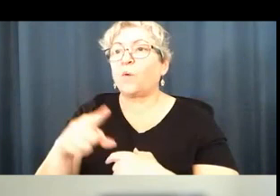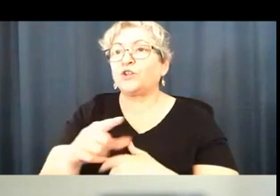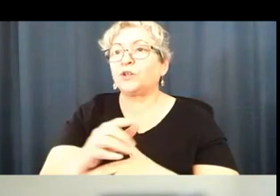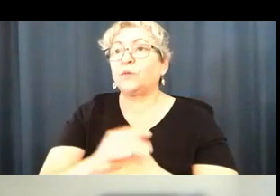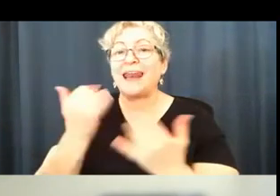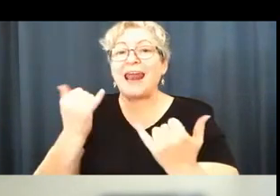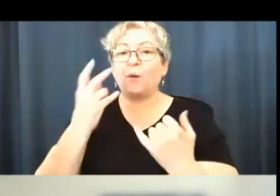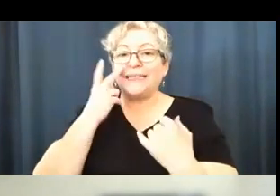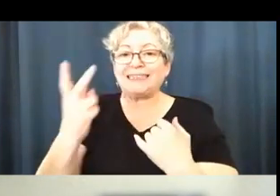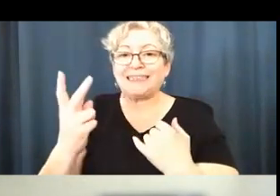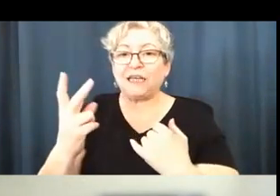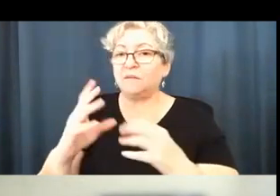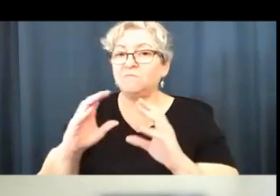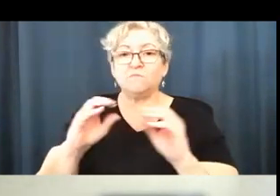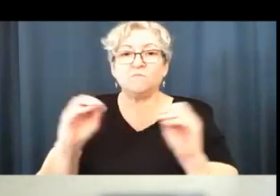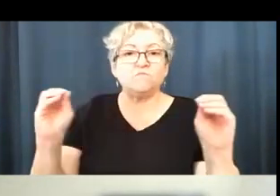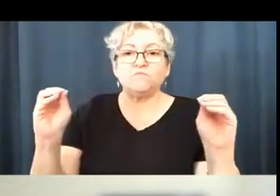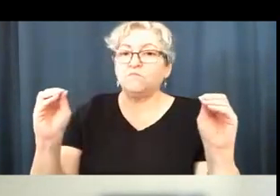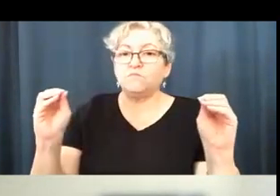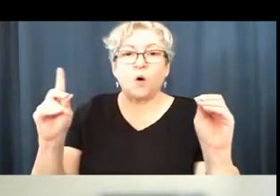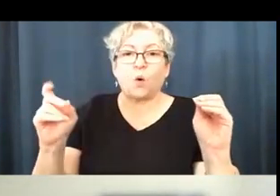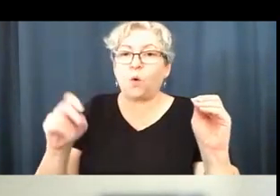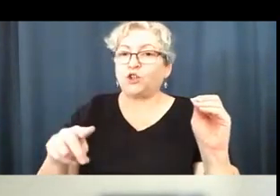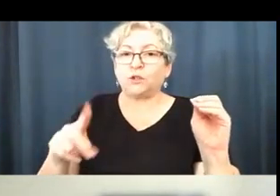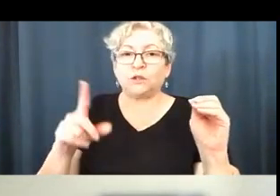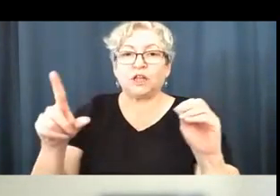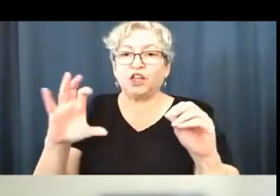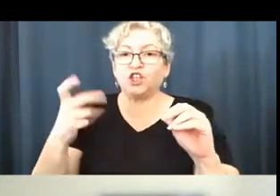there are no questions in the chat, just thank yous